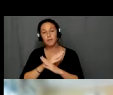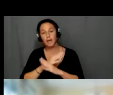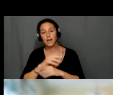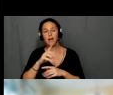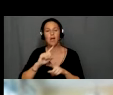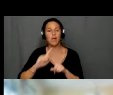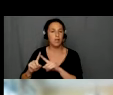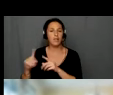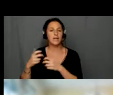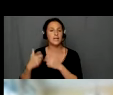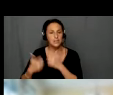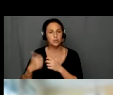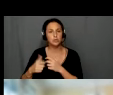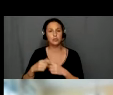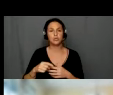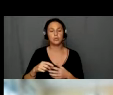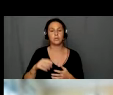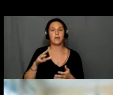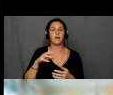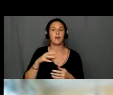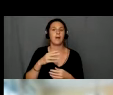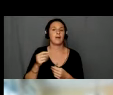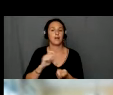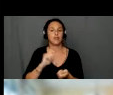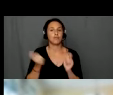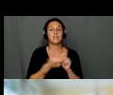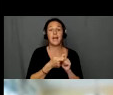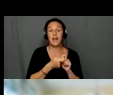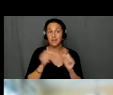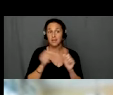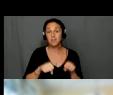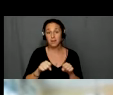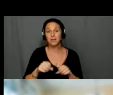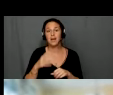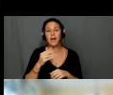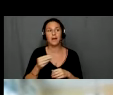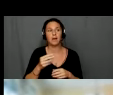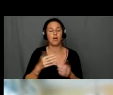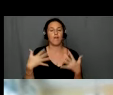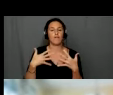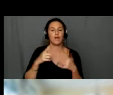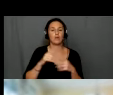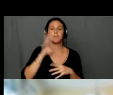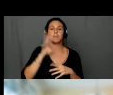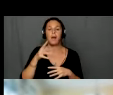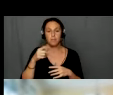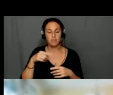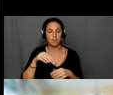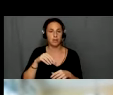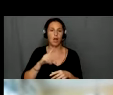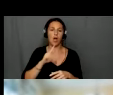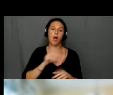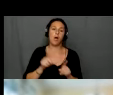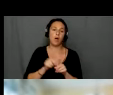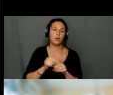and other issues and more subject to retaliation, more afraid to speak up.